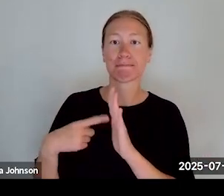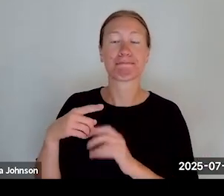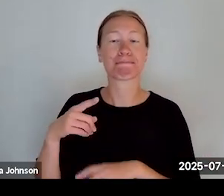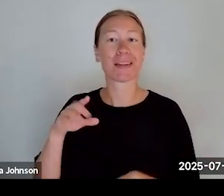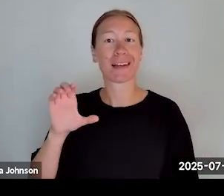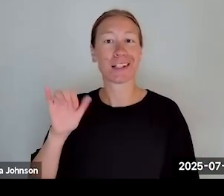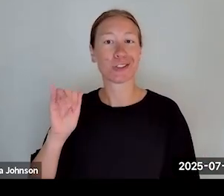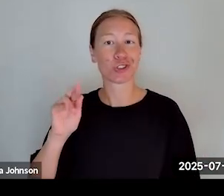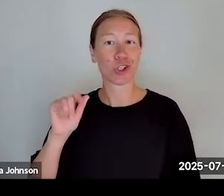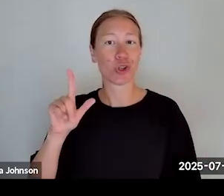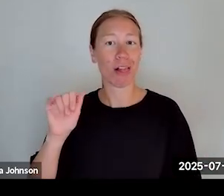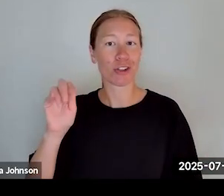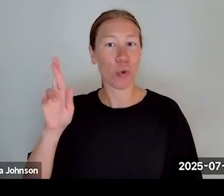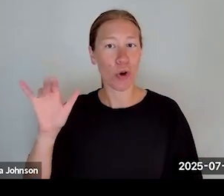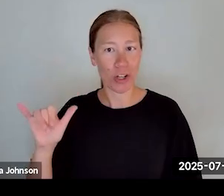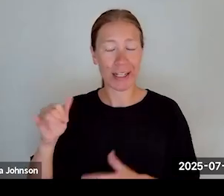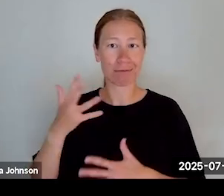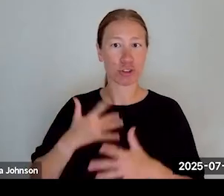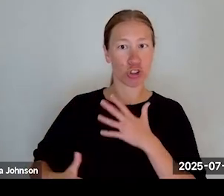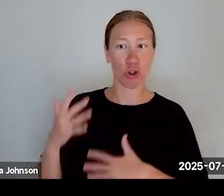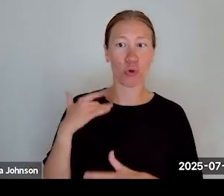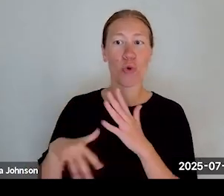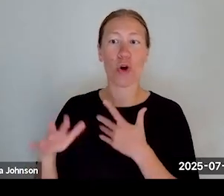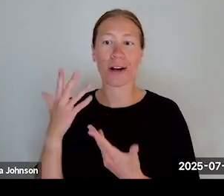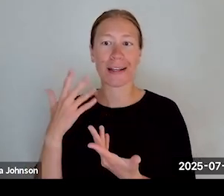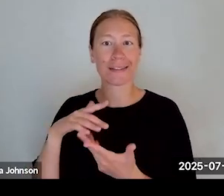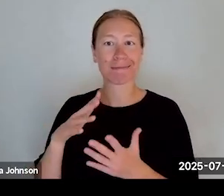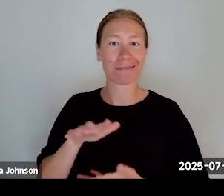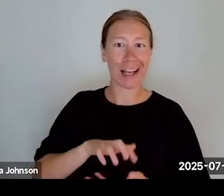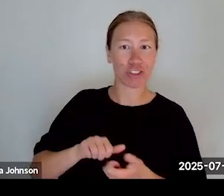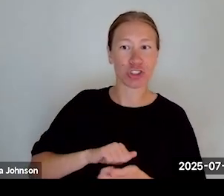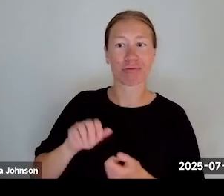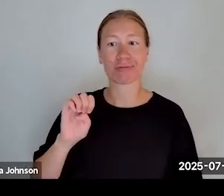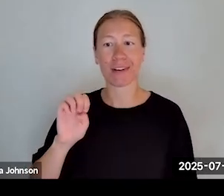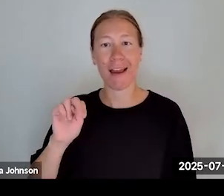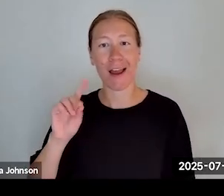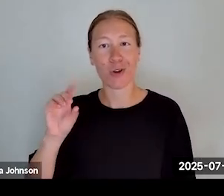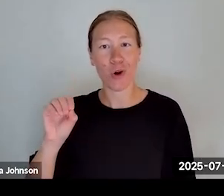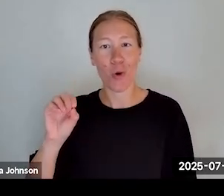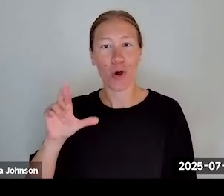digestive, or endocrine systems, or even brain, bowel, and respiratory functions.